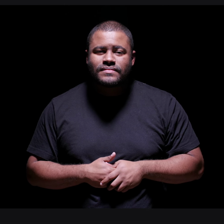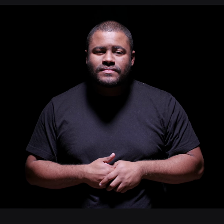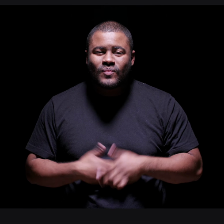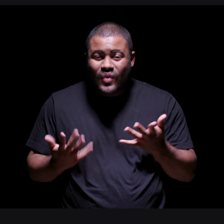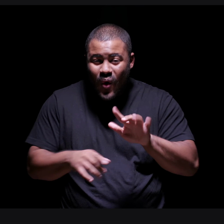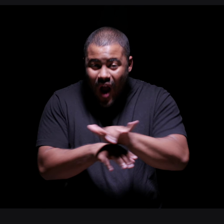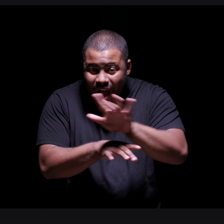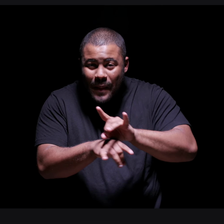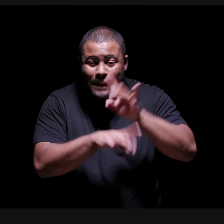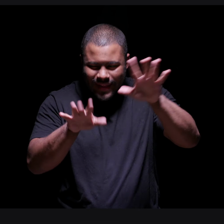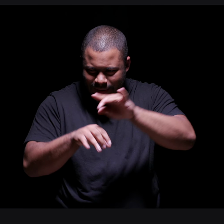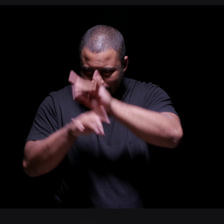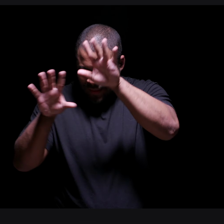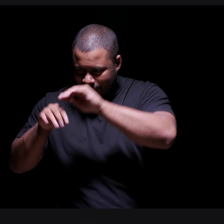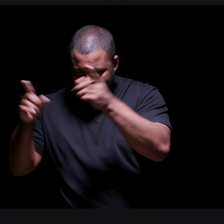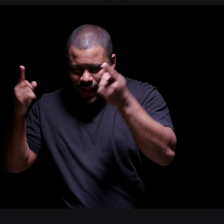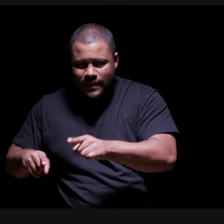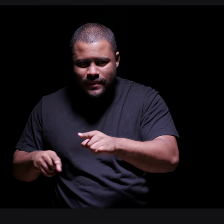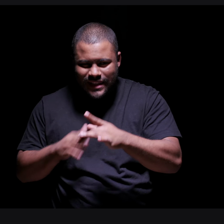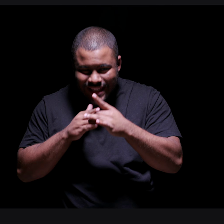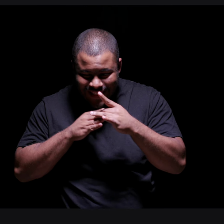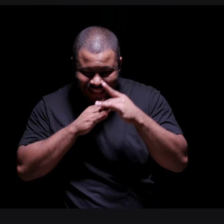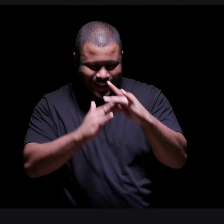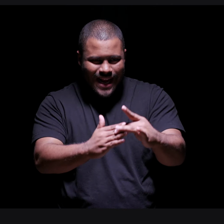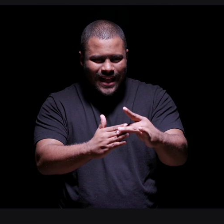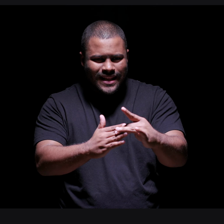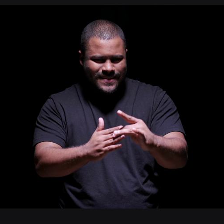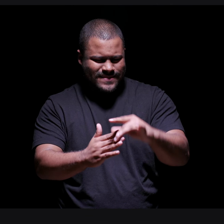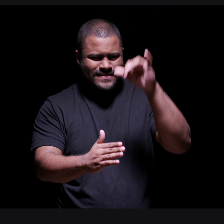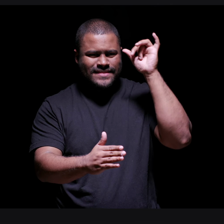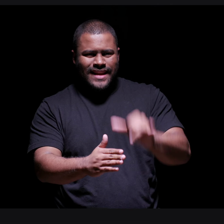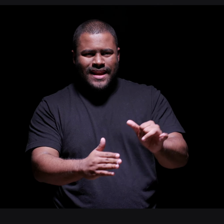And through all of it, whether miraculous works or symbolic guides,